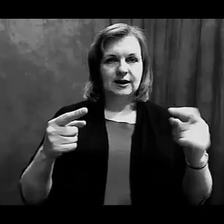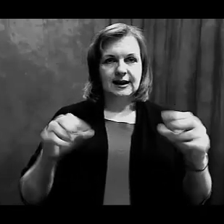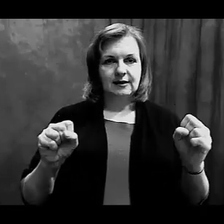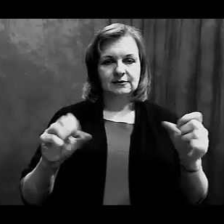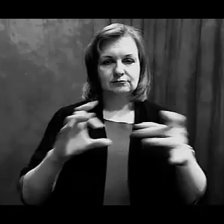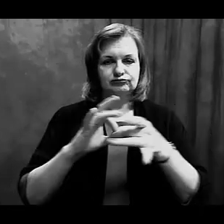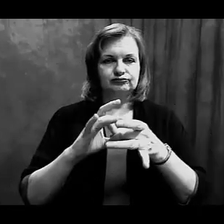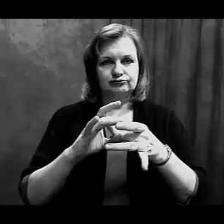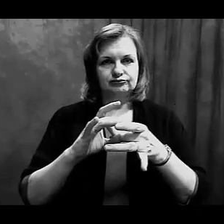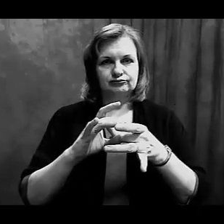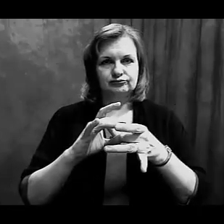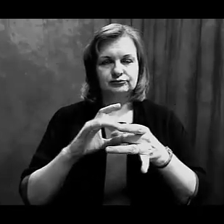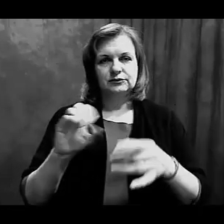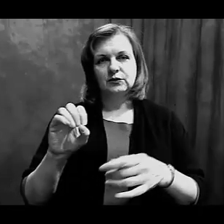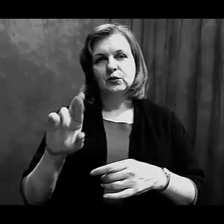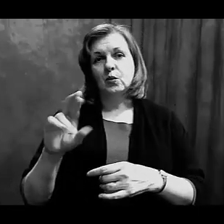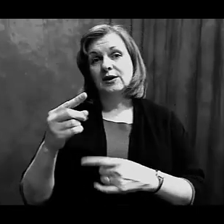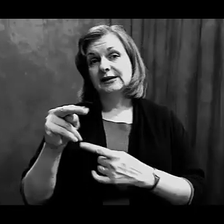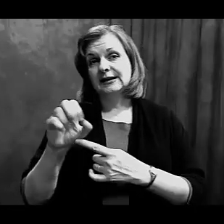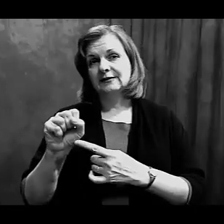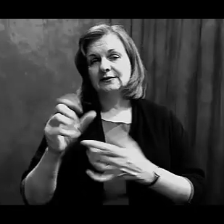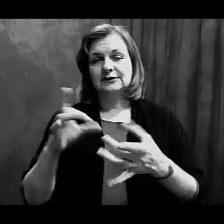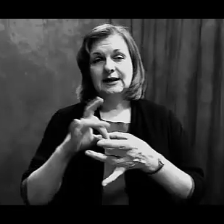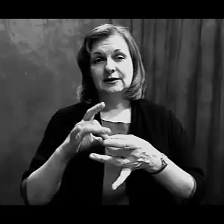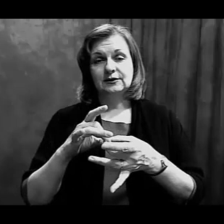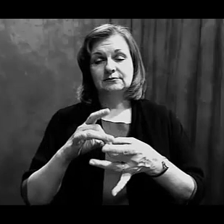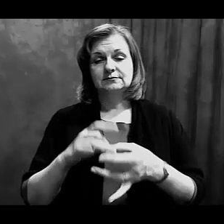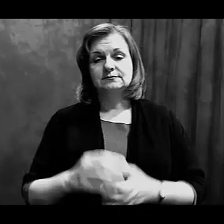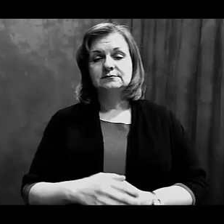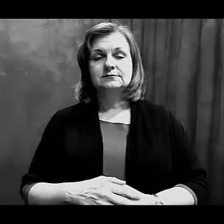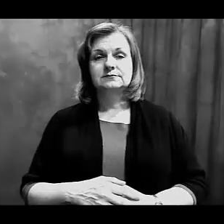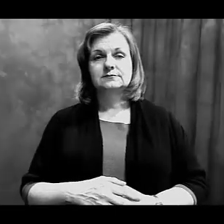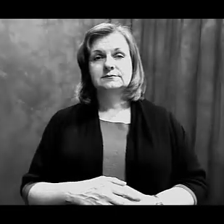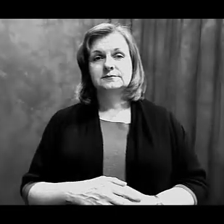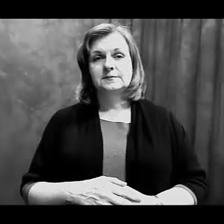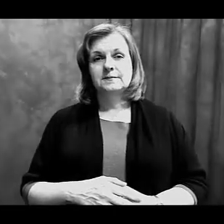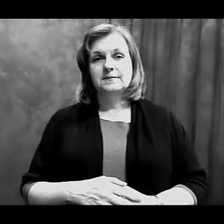organelles inside the cell